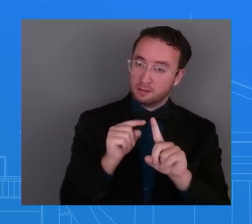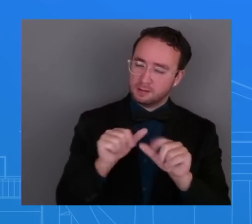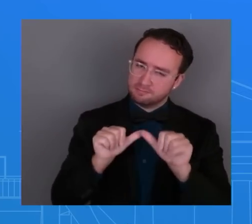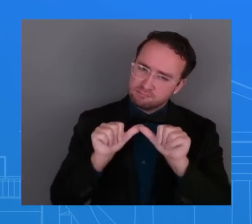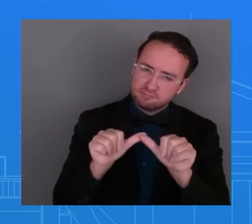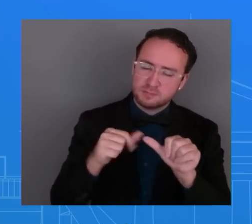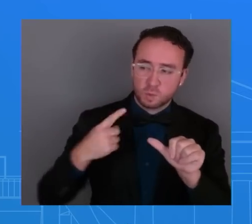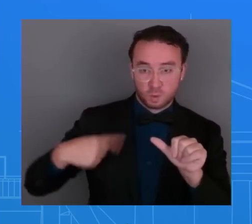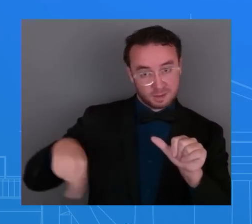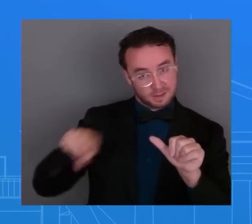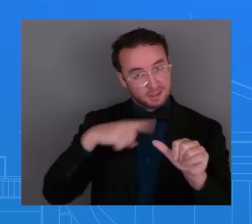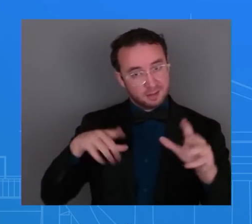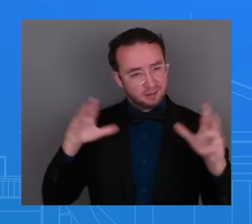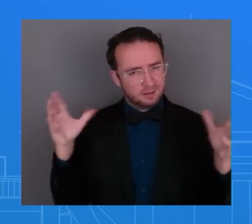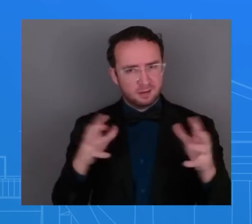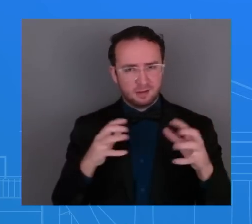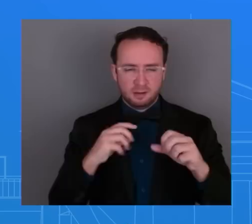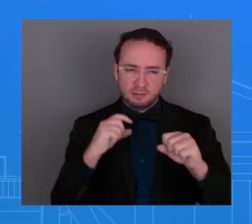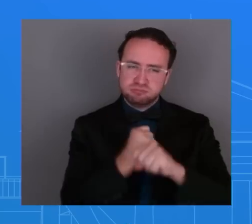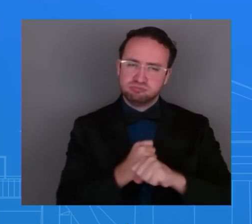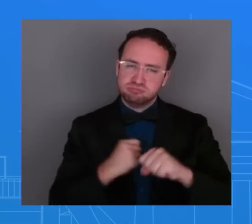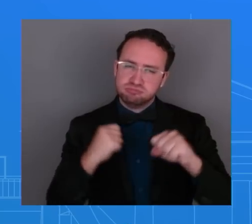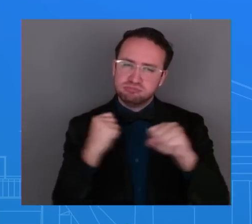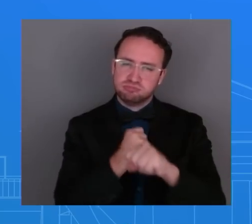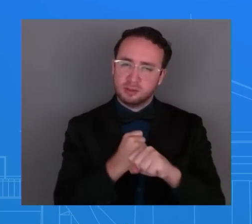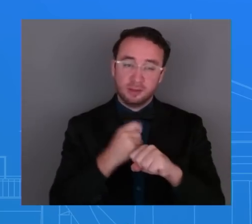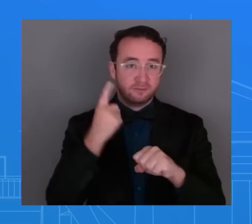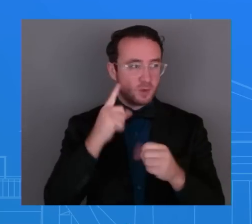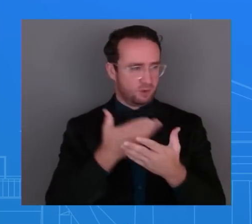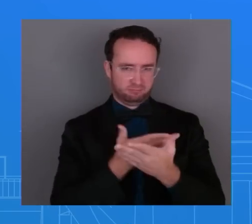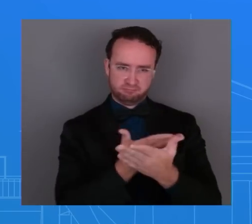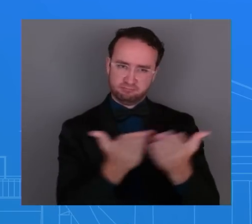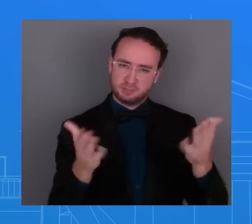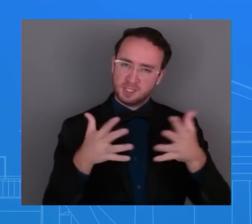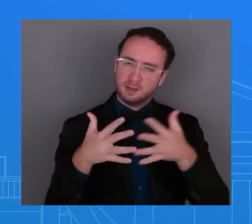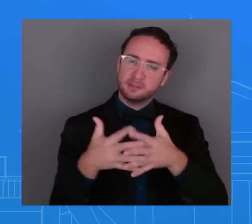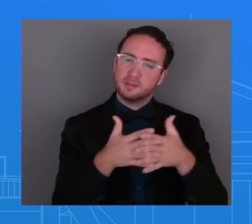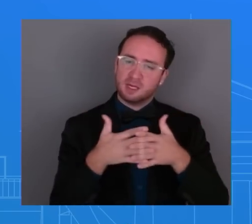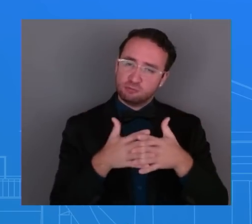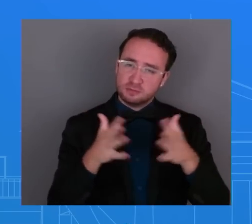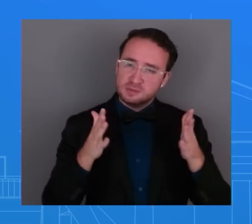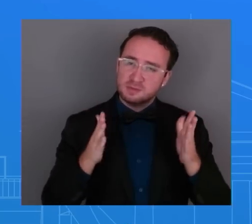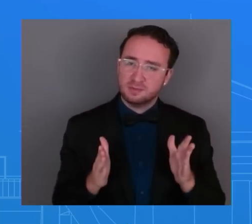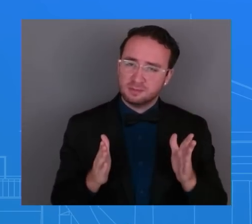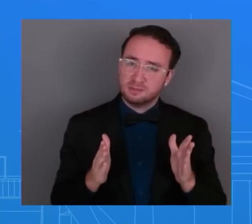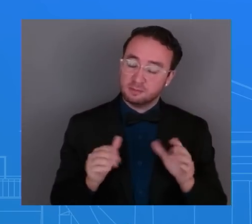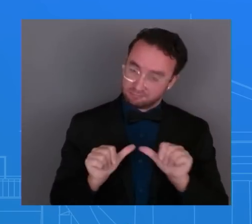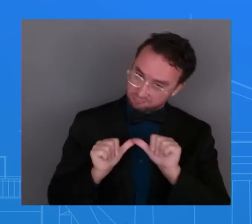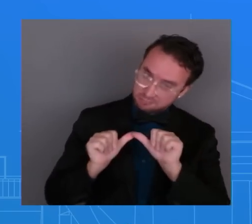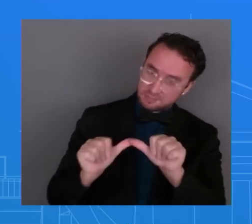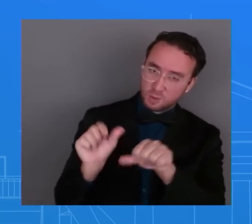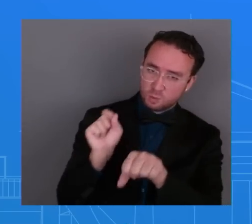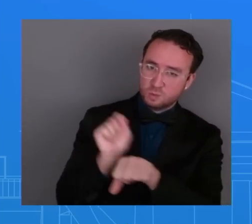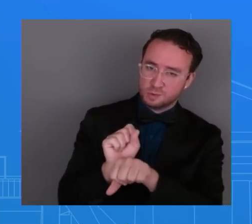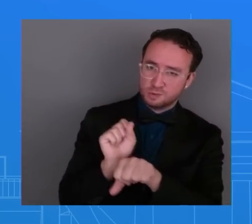That is something that he is certainly very focused on: the middle class, middle-class families. Let's not forget where this president came from, right?